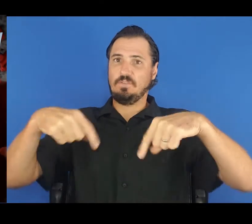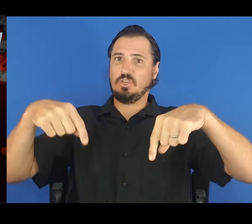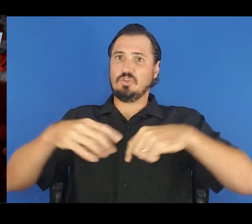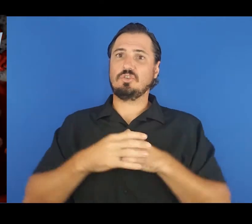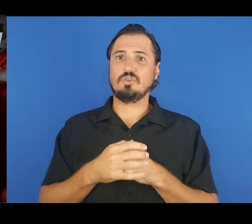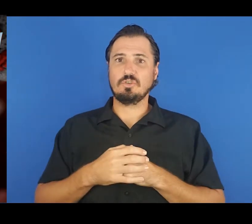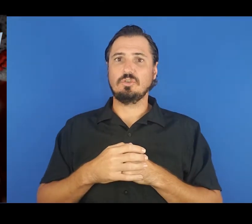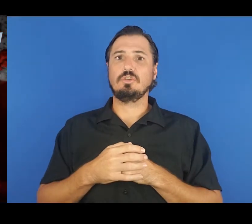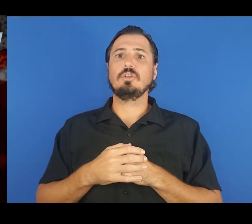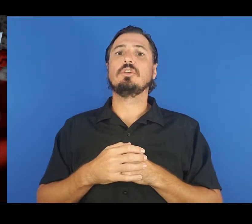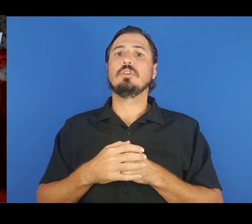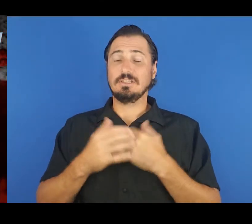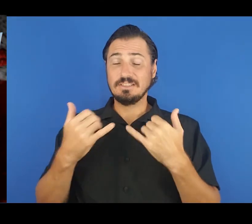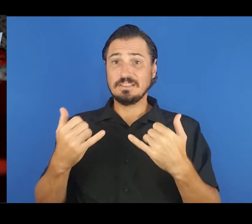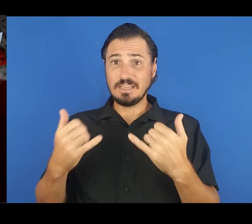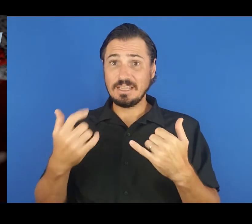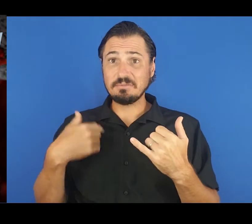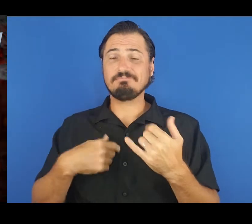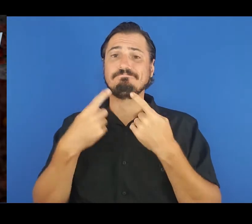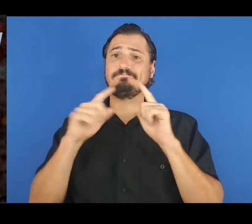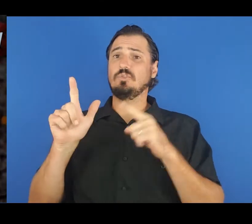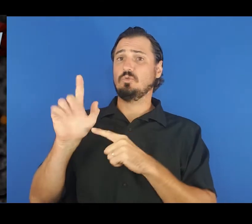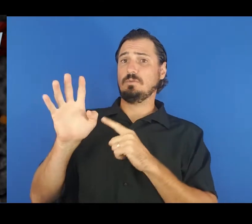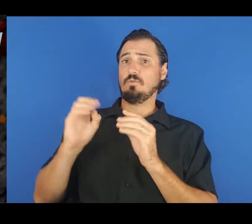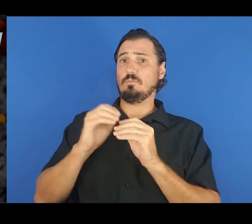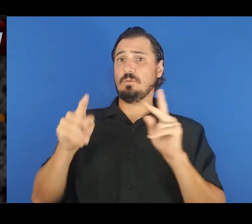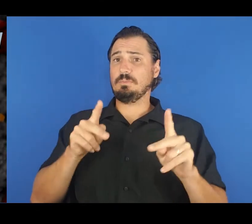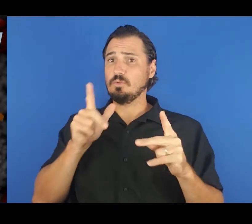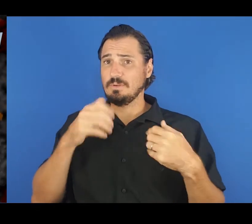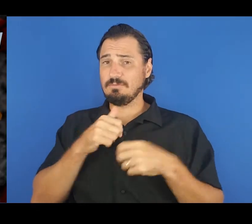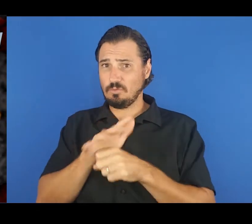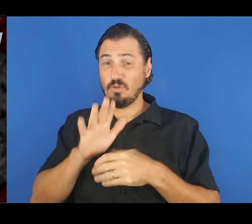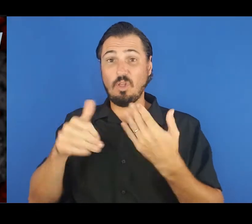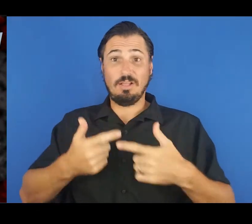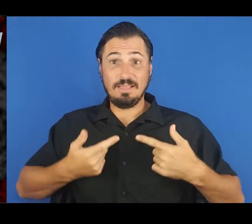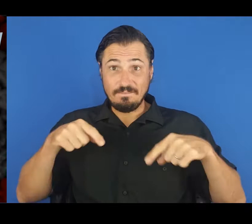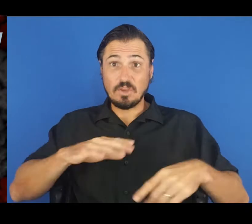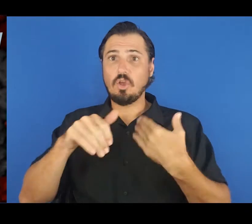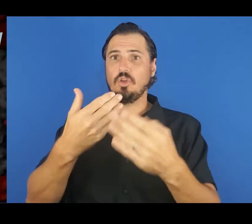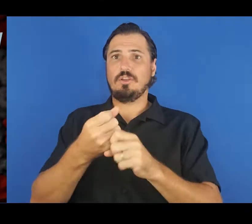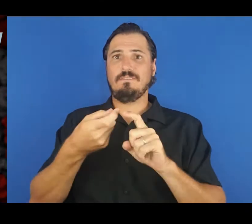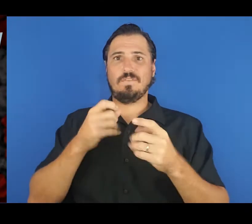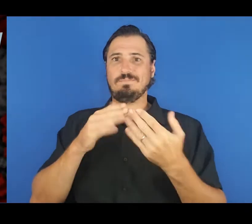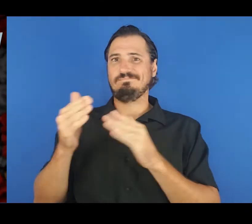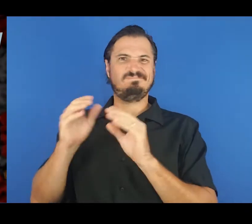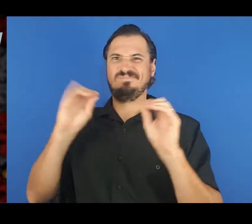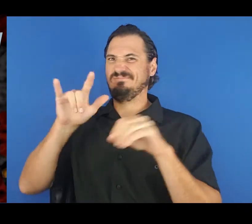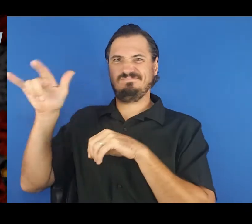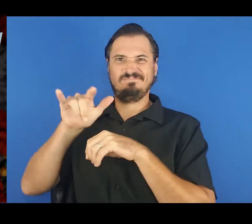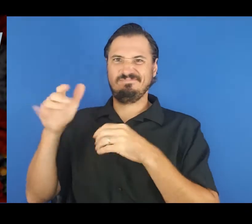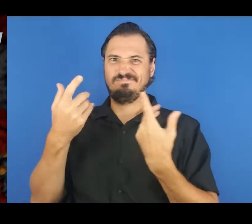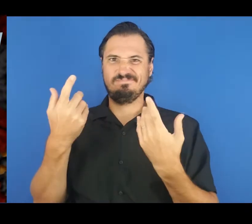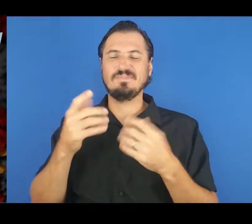Today, we are reporting 24 new cases – all residents, all community-acquired. Nine children and 15 adults